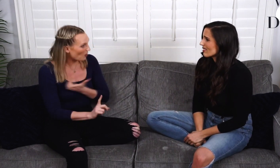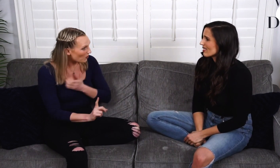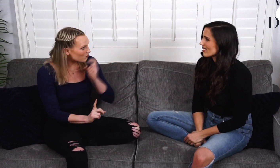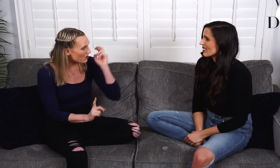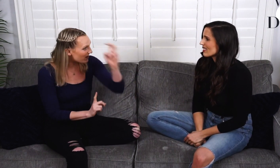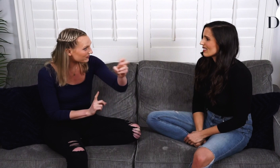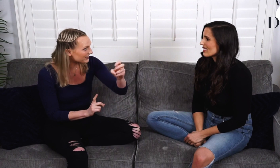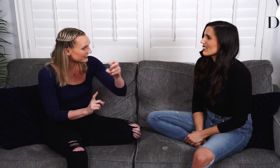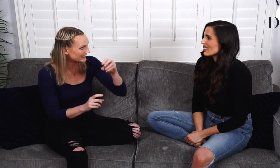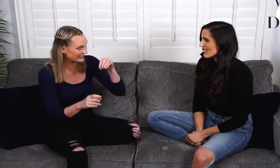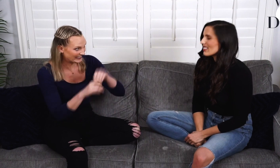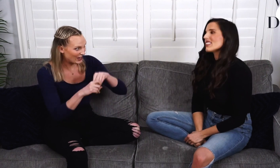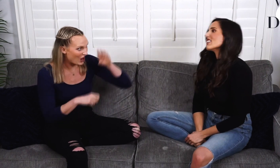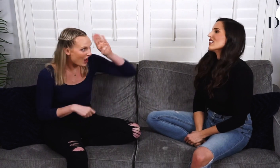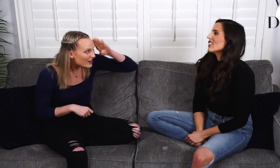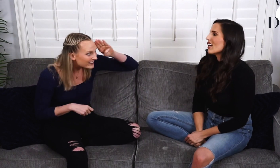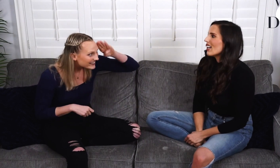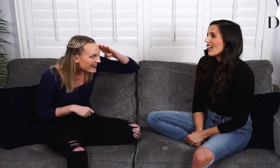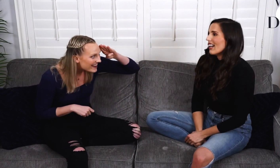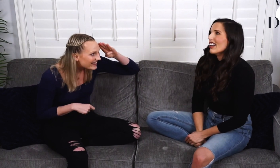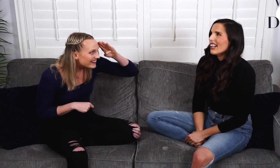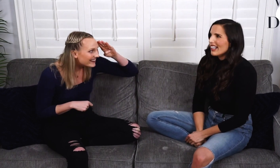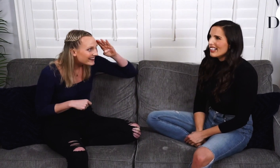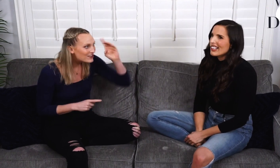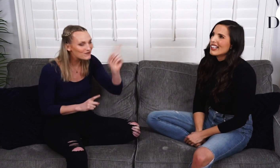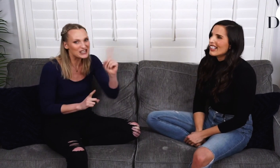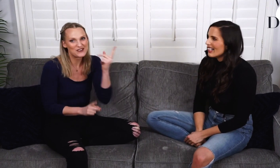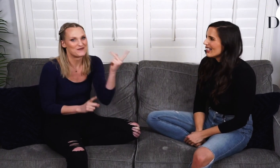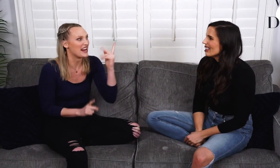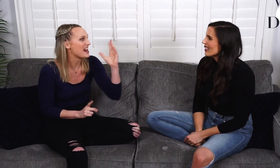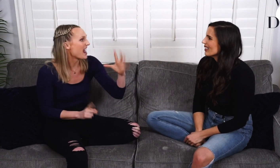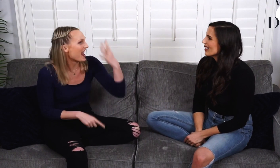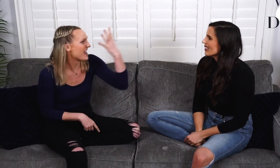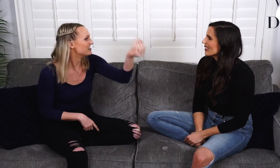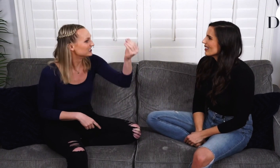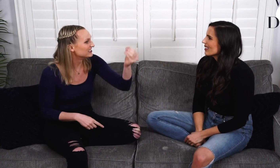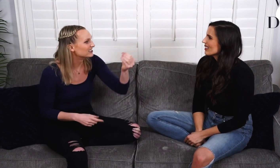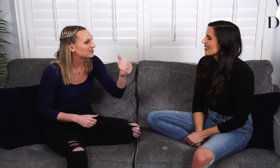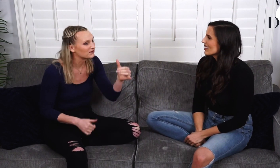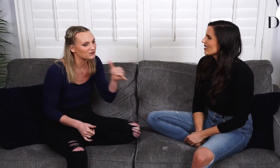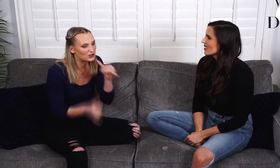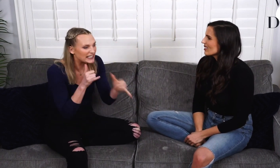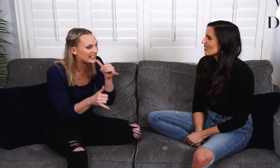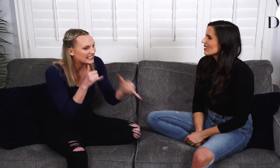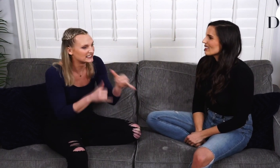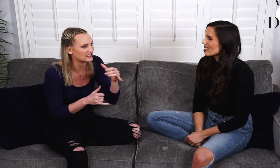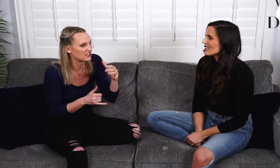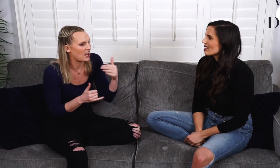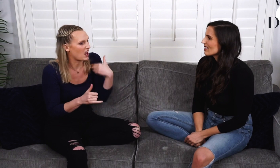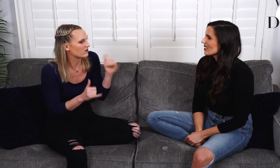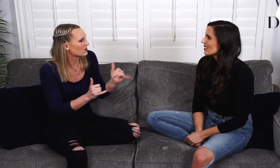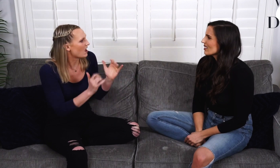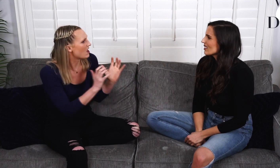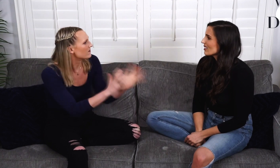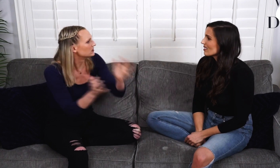and it was from our trip in Ireland where you and I we went out drinking and we just had these